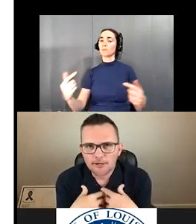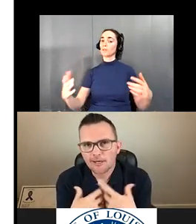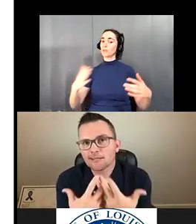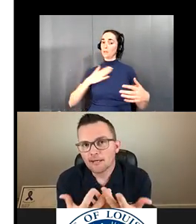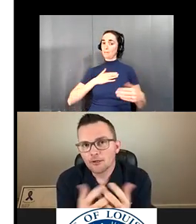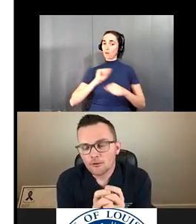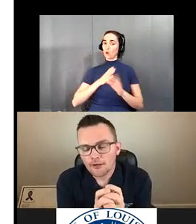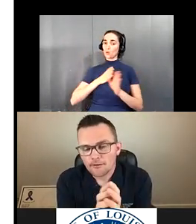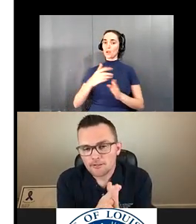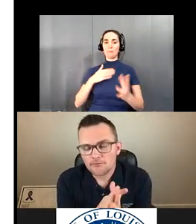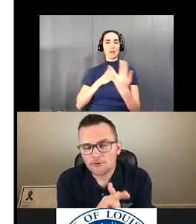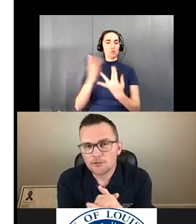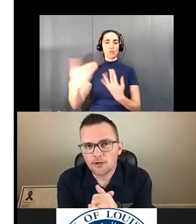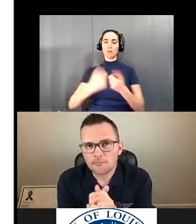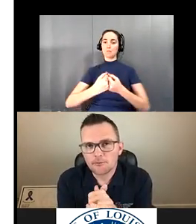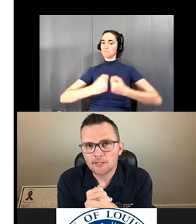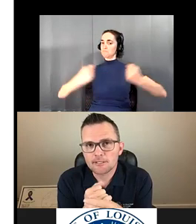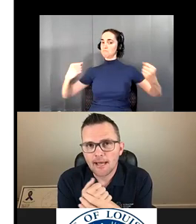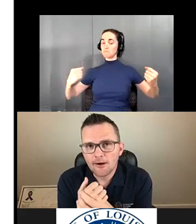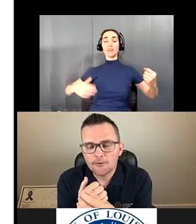I did not know a lot of this stuff that we trained police now.